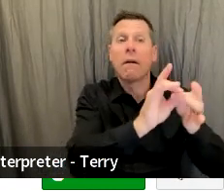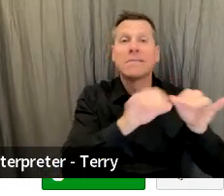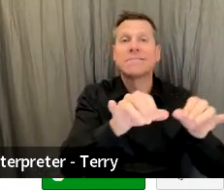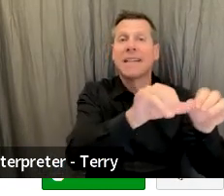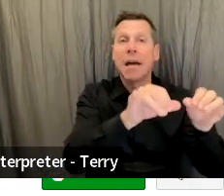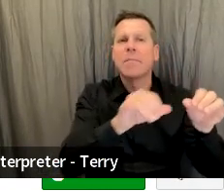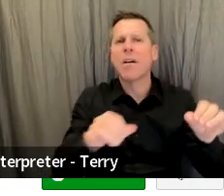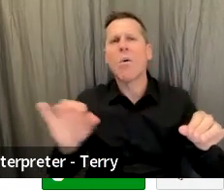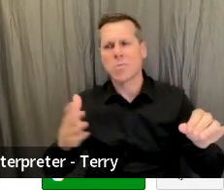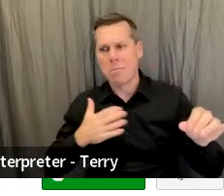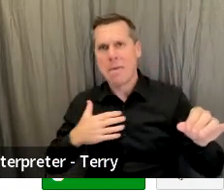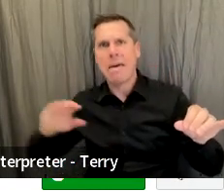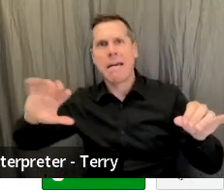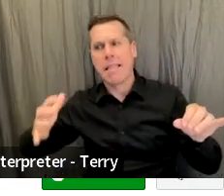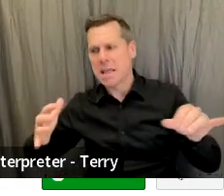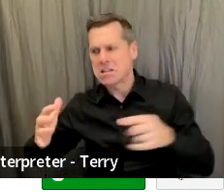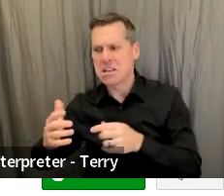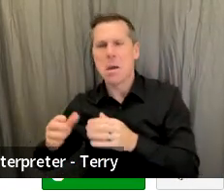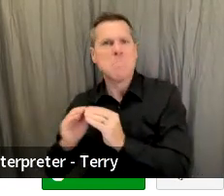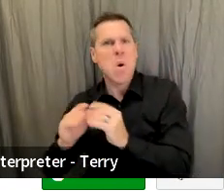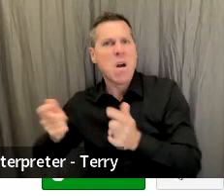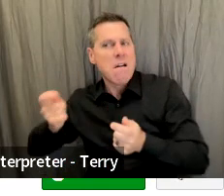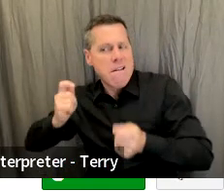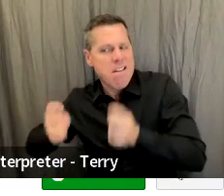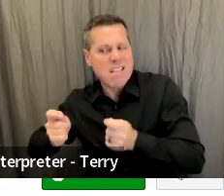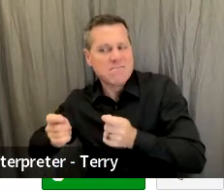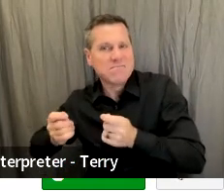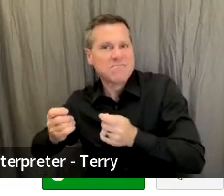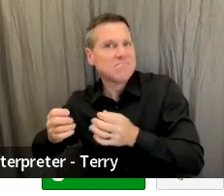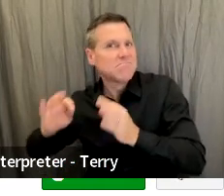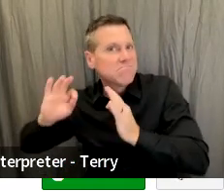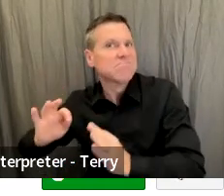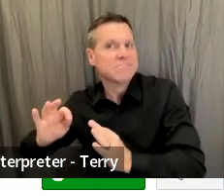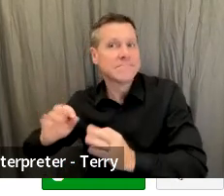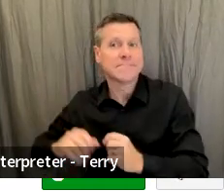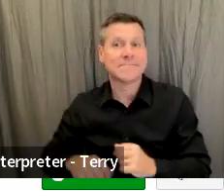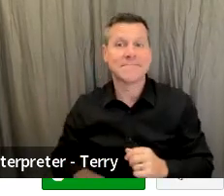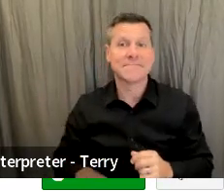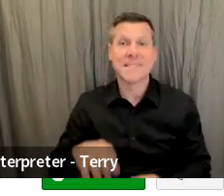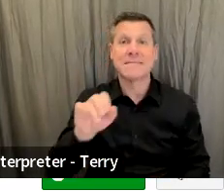Absolutely. Okay. I want to chime in here and say a little bit so